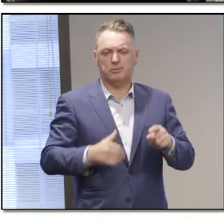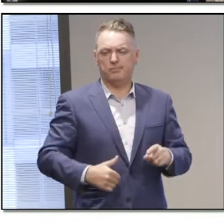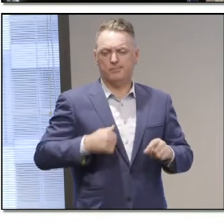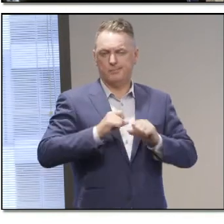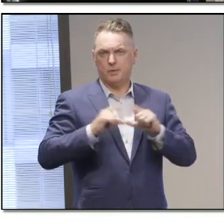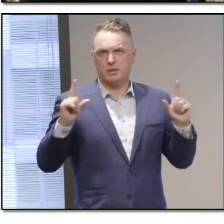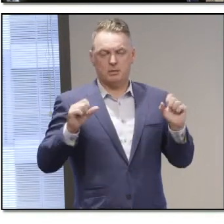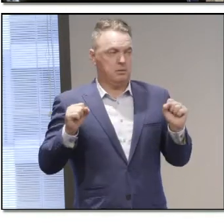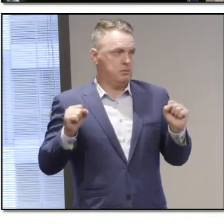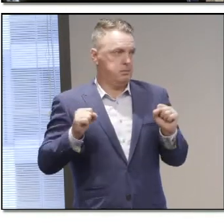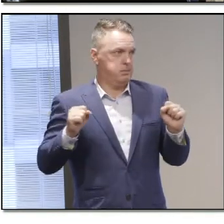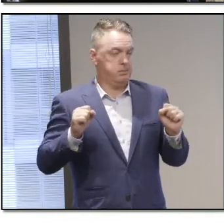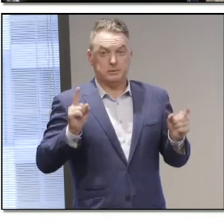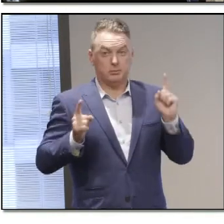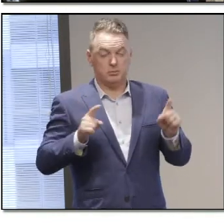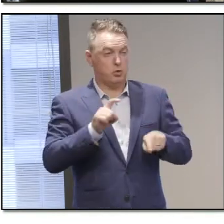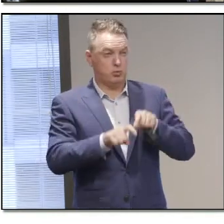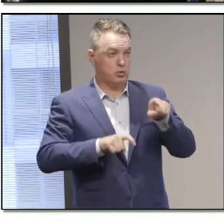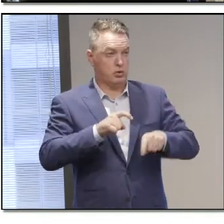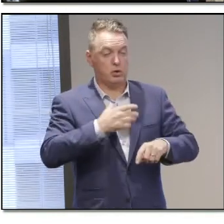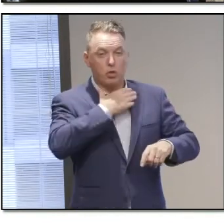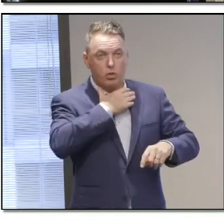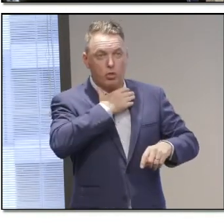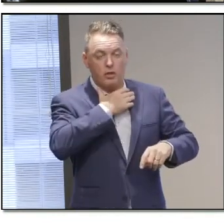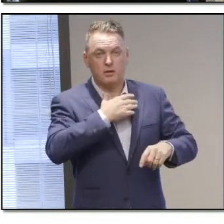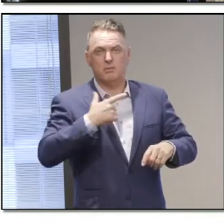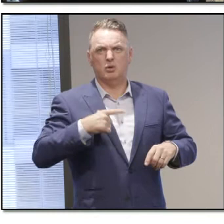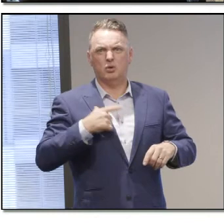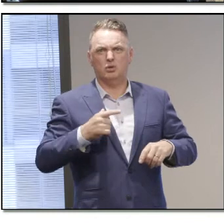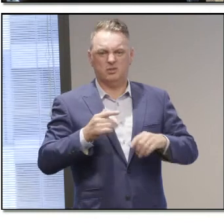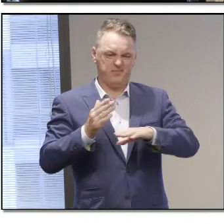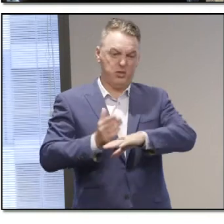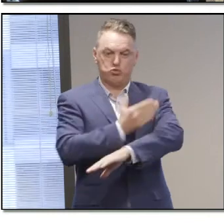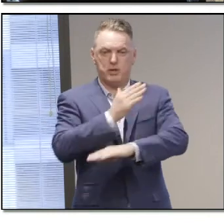you'd almost choke from the smell of the green wood that was being burnt in the wood heaters,